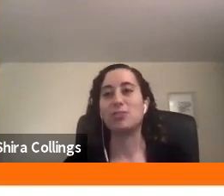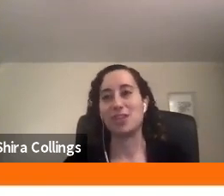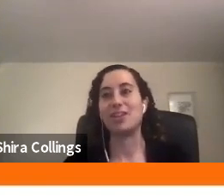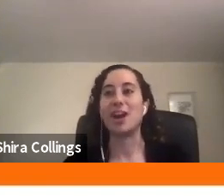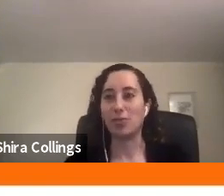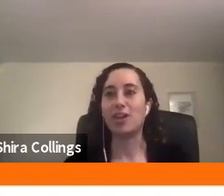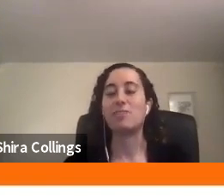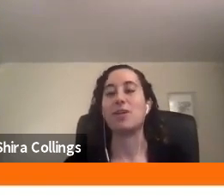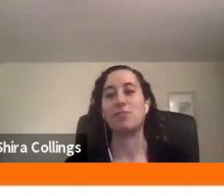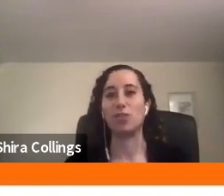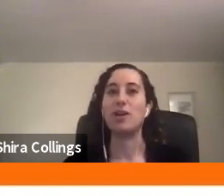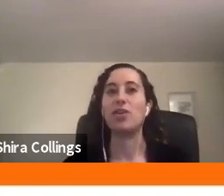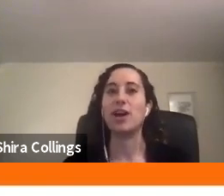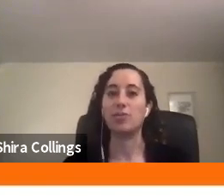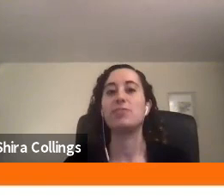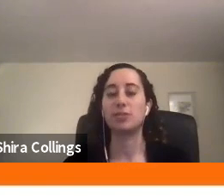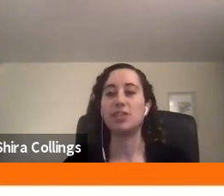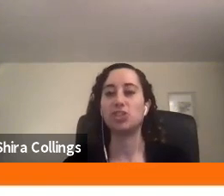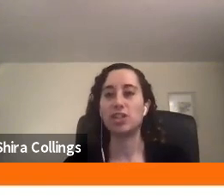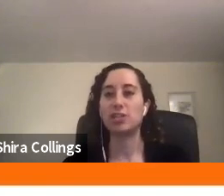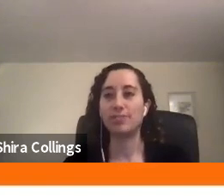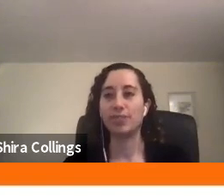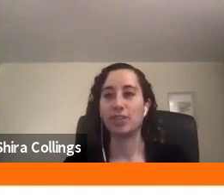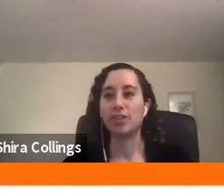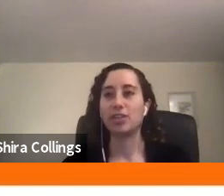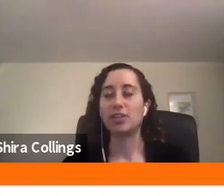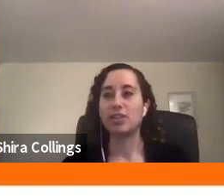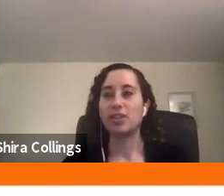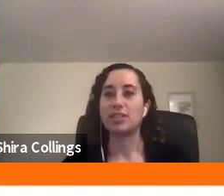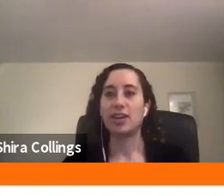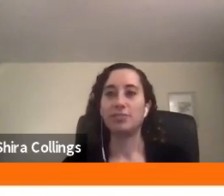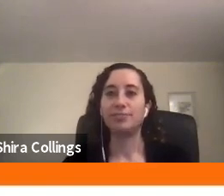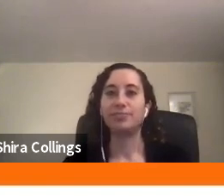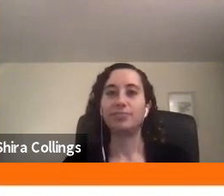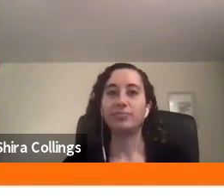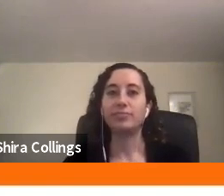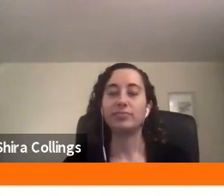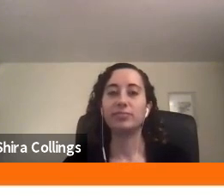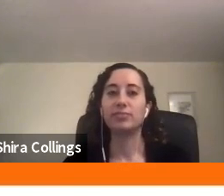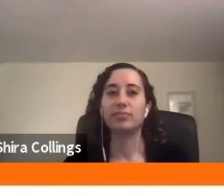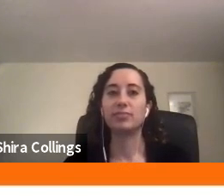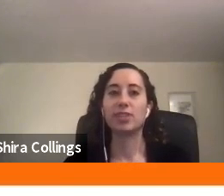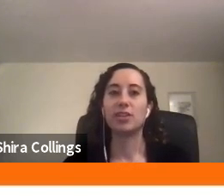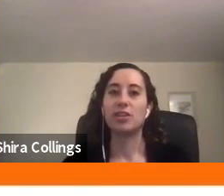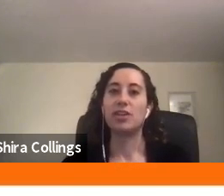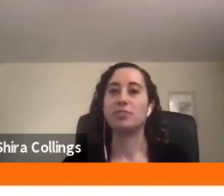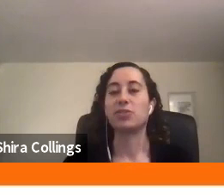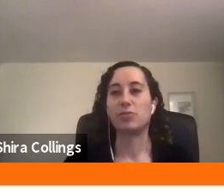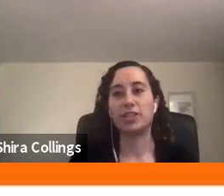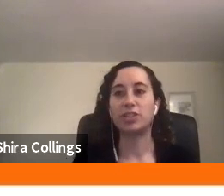dis parities, that that might not be directly attributable to being at a higher weight. It might be more about